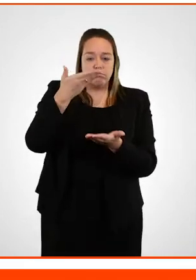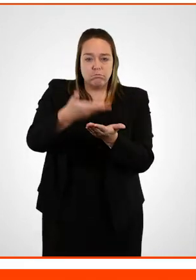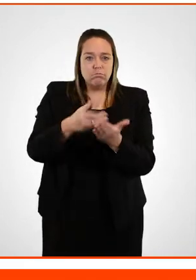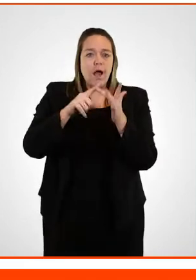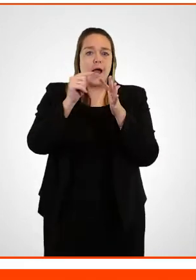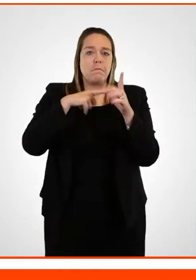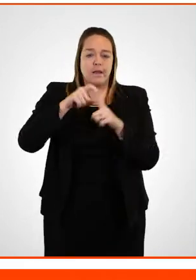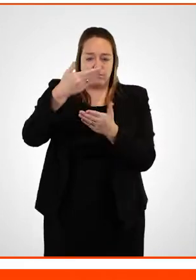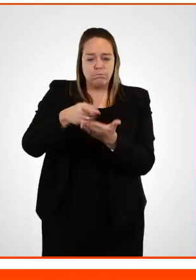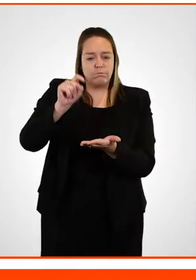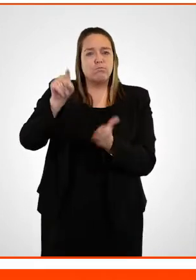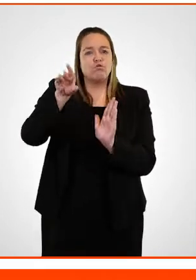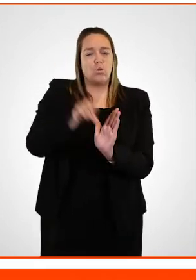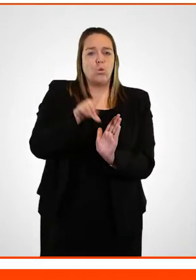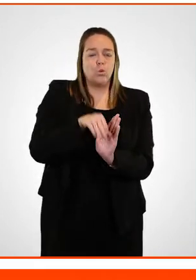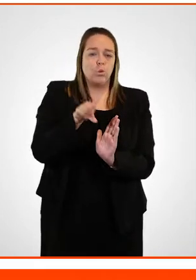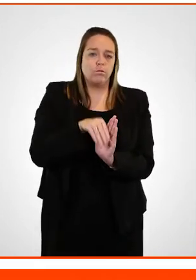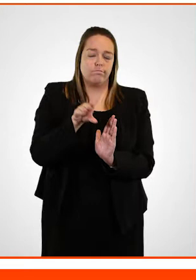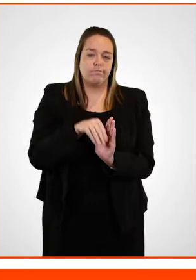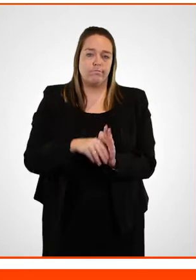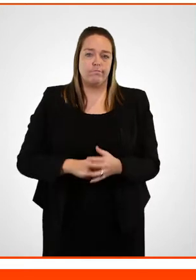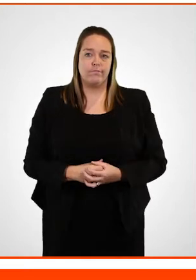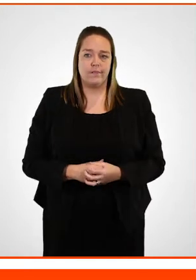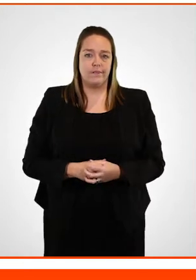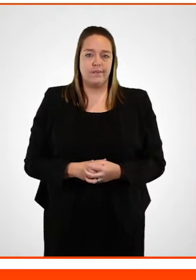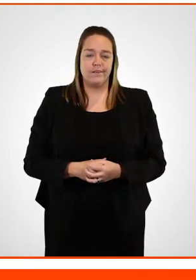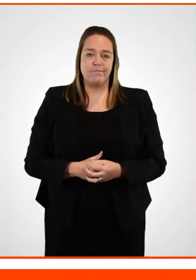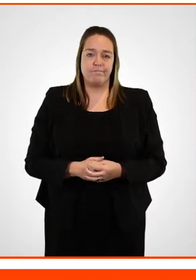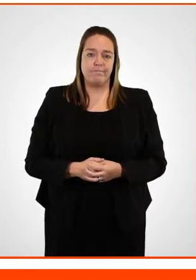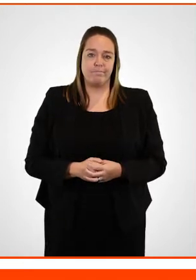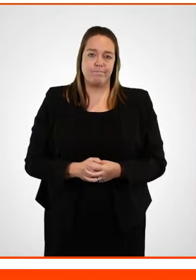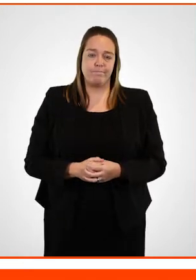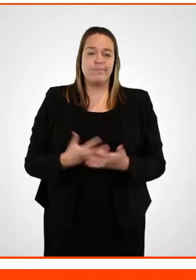or an old audio recorder.